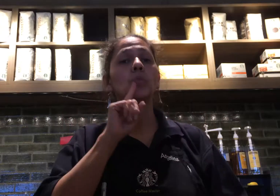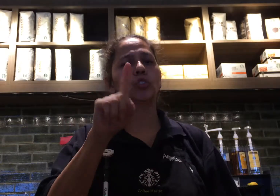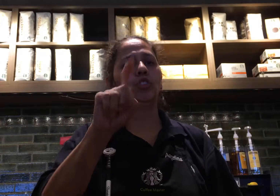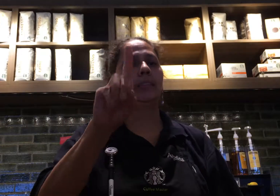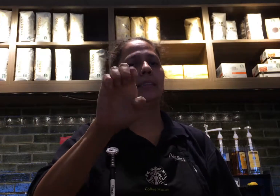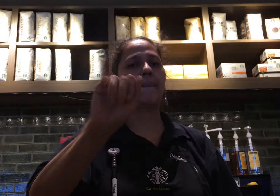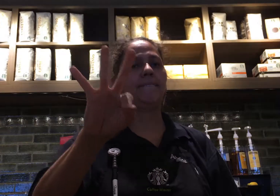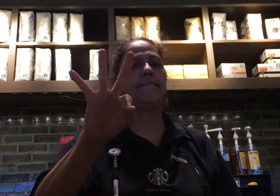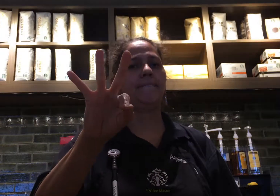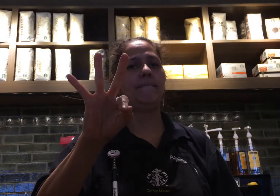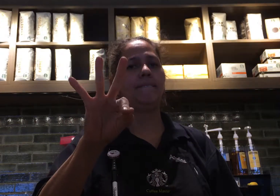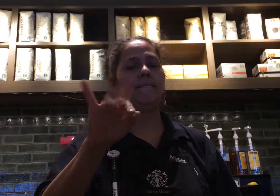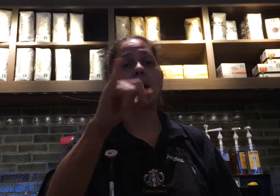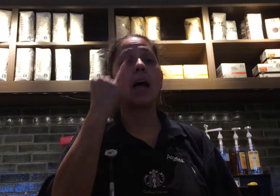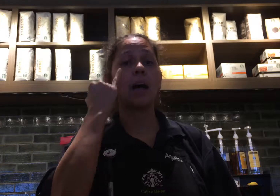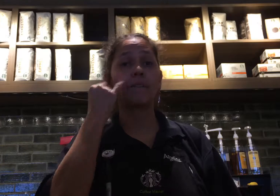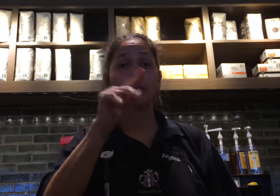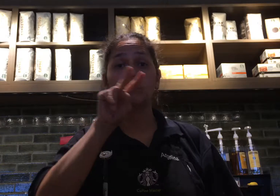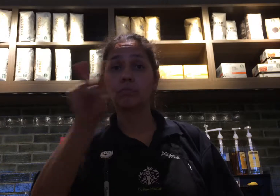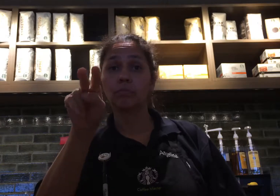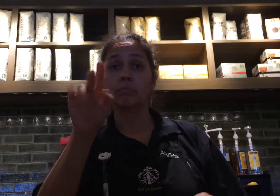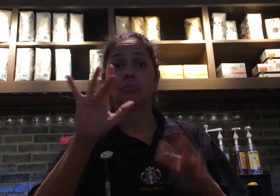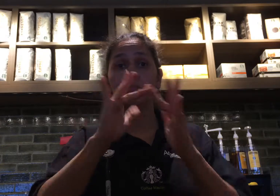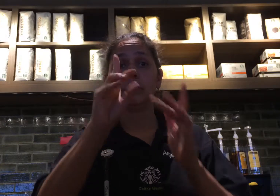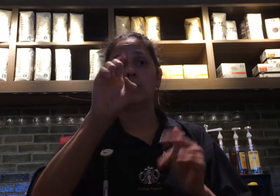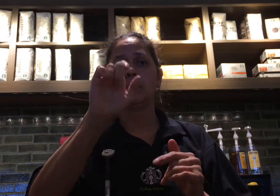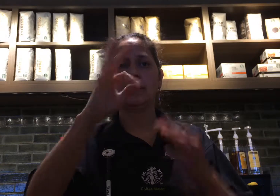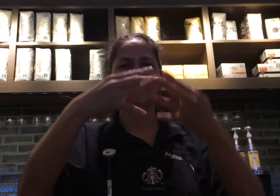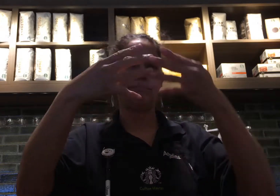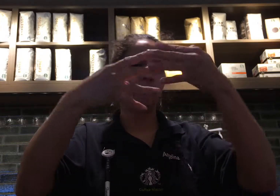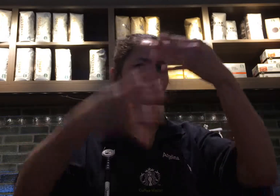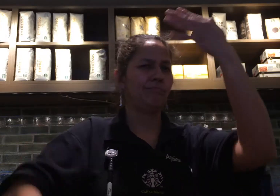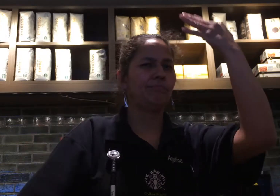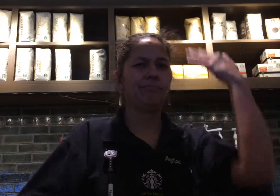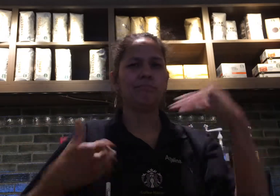Deaf is the right definition If you check websites, you will see many Deaf links